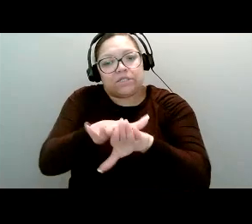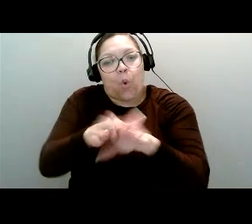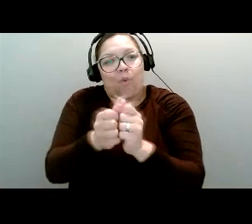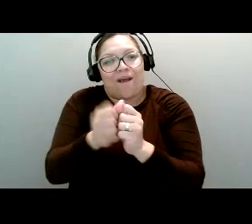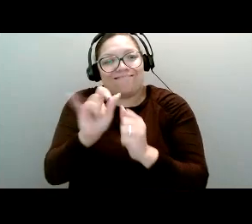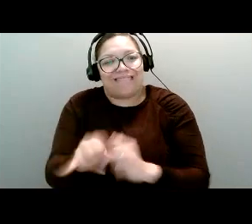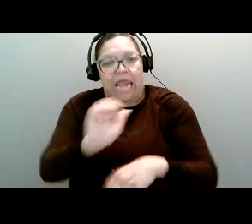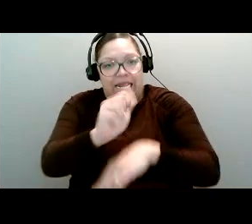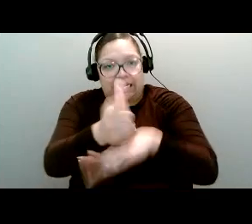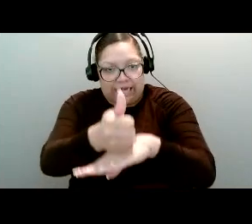Next slide, please.